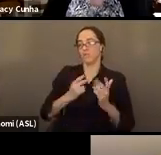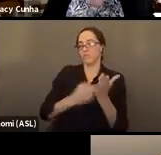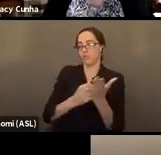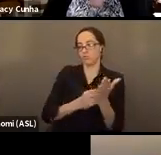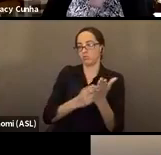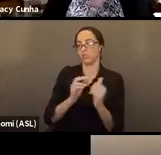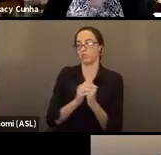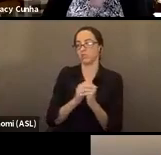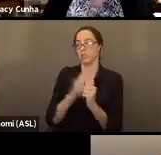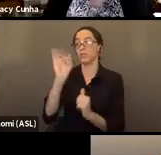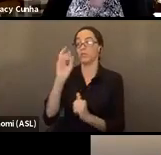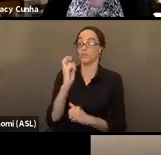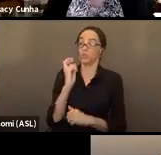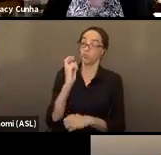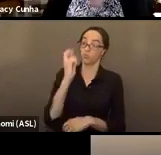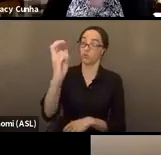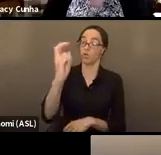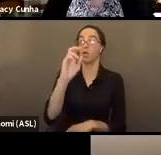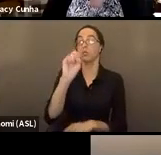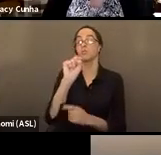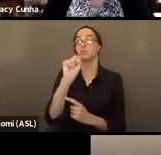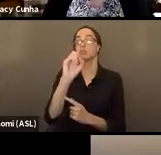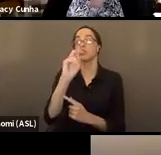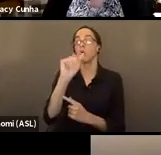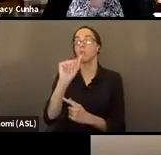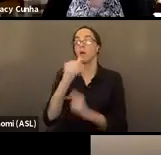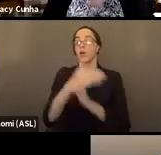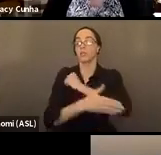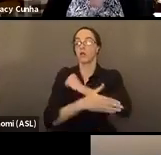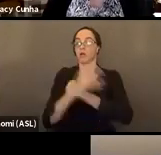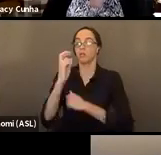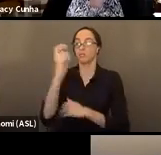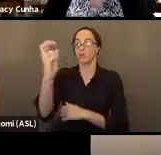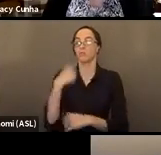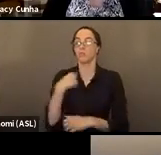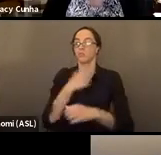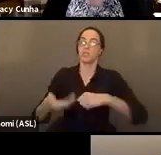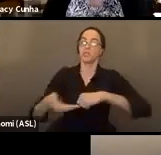which we cover all of sonoma county except santa rosa and petaluma for the application process